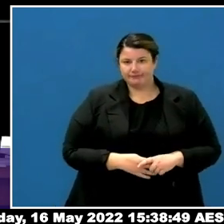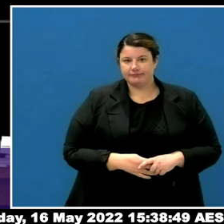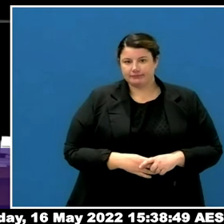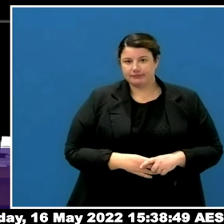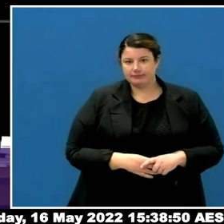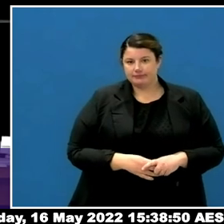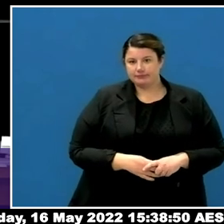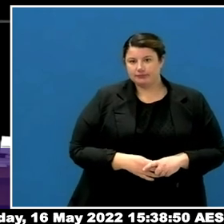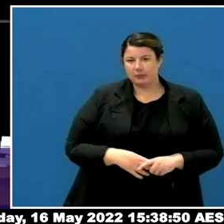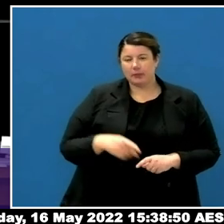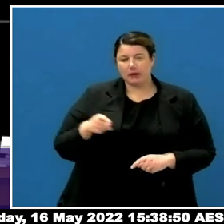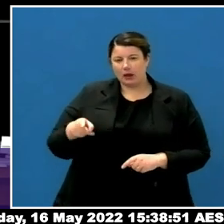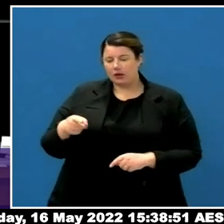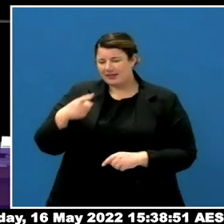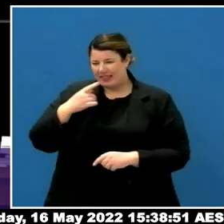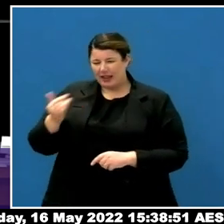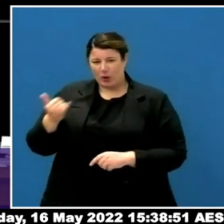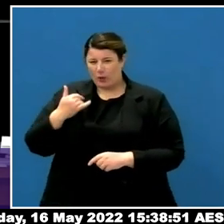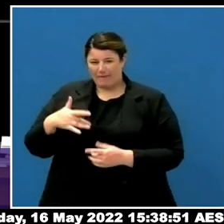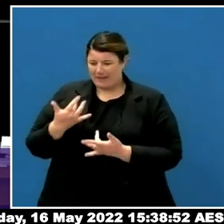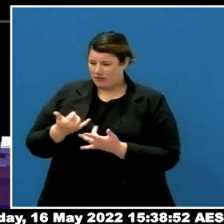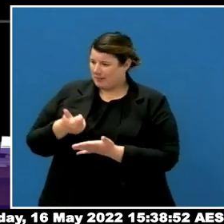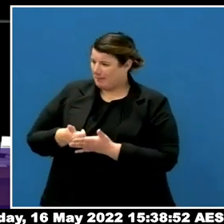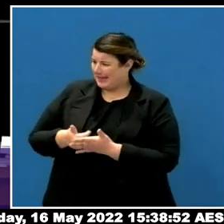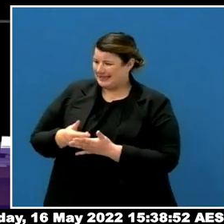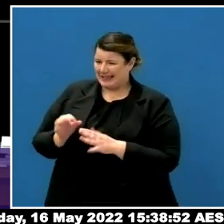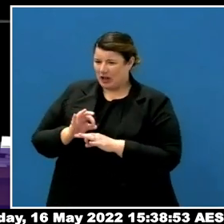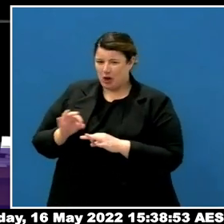Did he follow up with you at a later date?